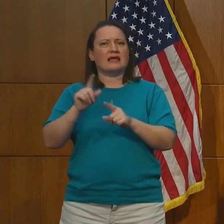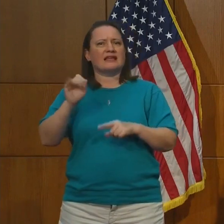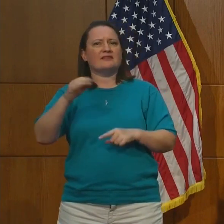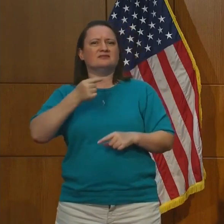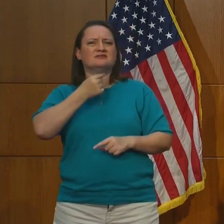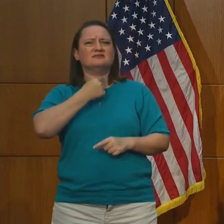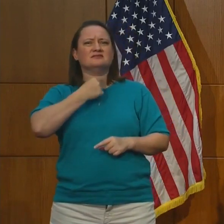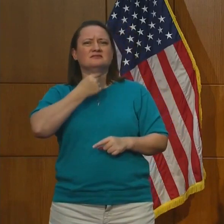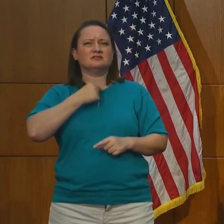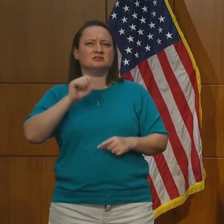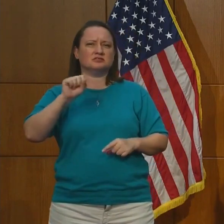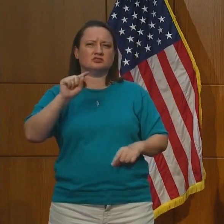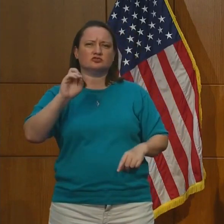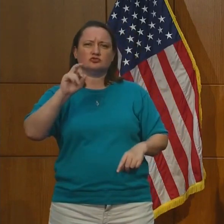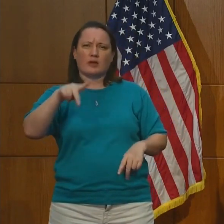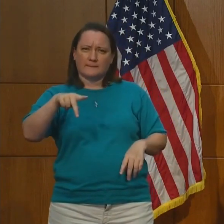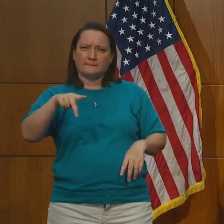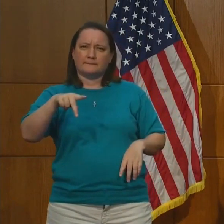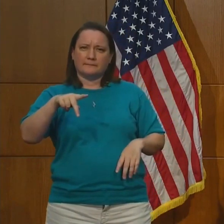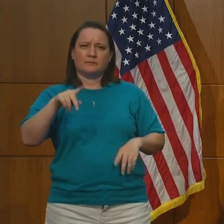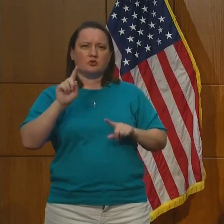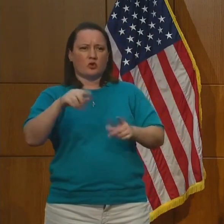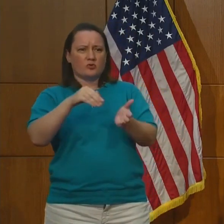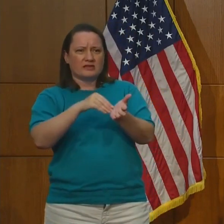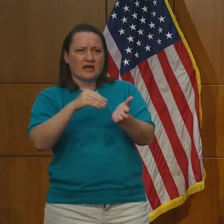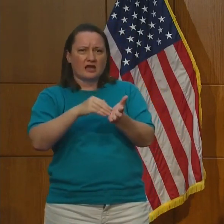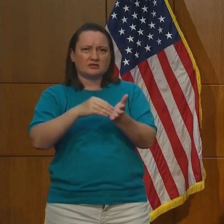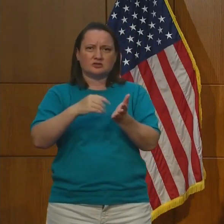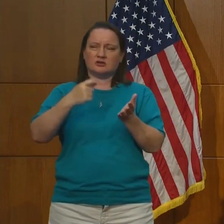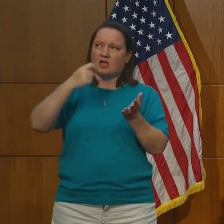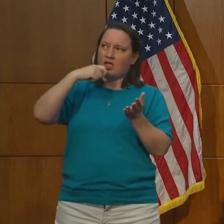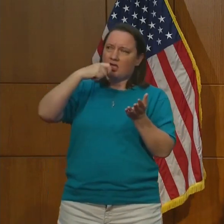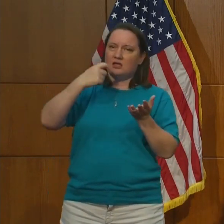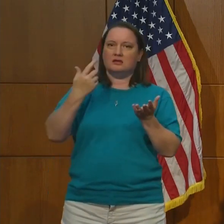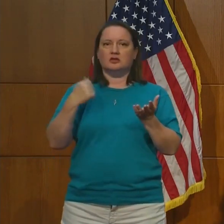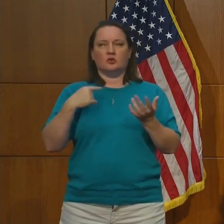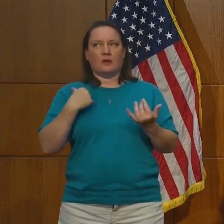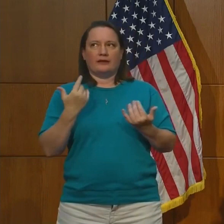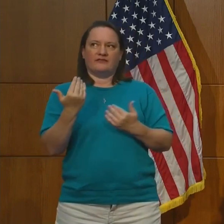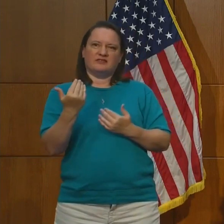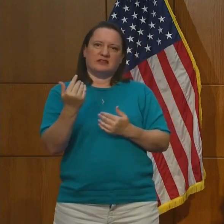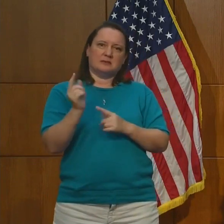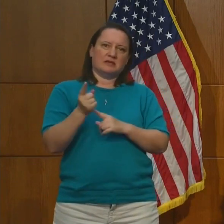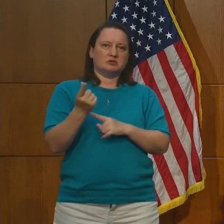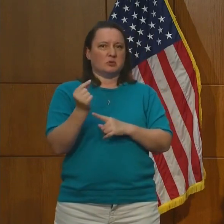ANTIGEN TESTS THAT. ON THE SPOT SO IT KIND OF STREP THROAT TEST WHERE YOU GO IN AND SEE THE